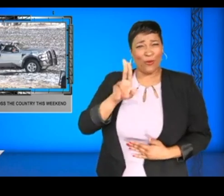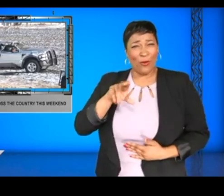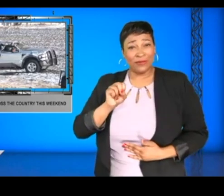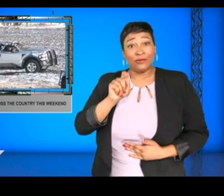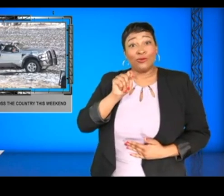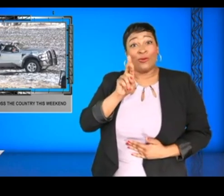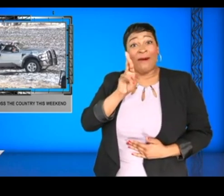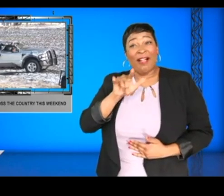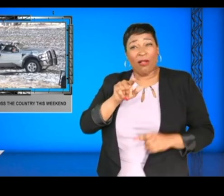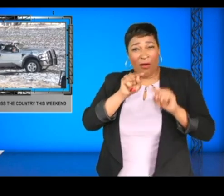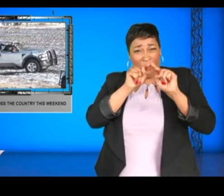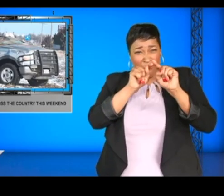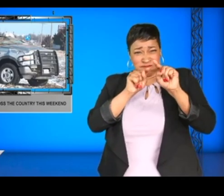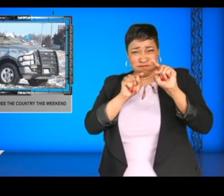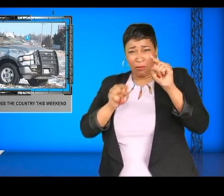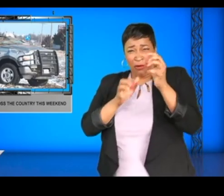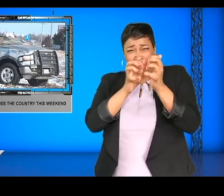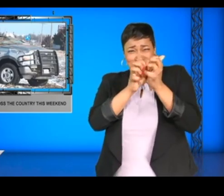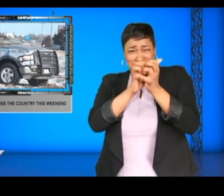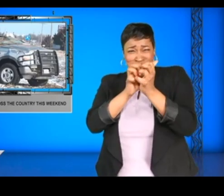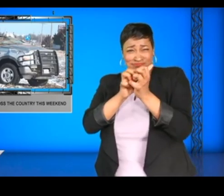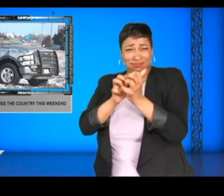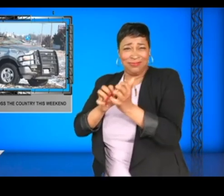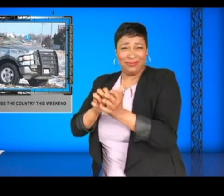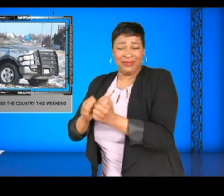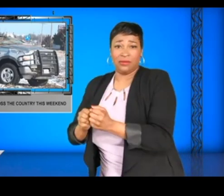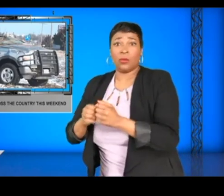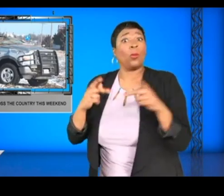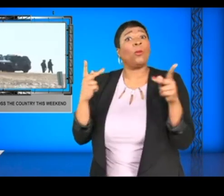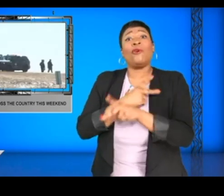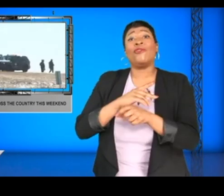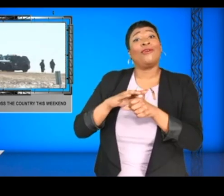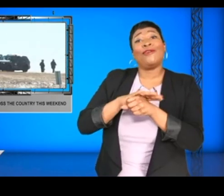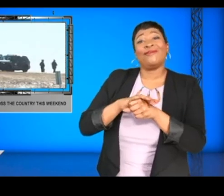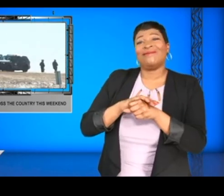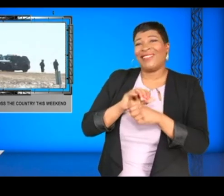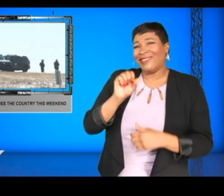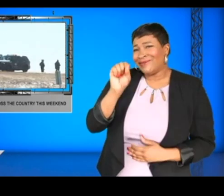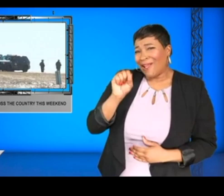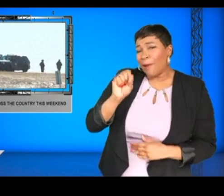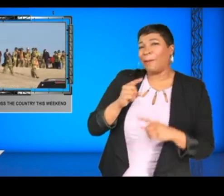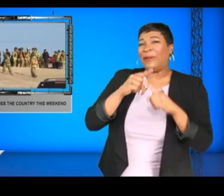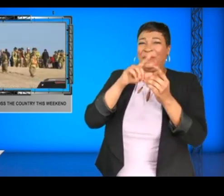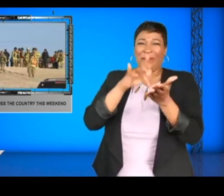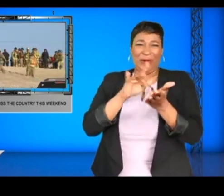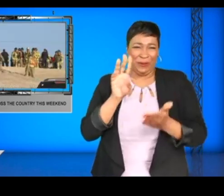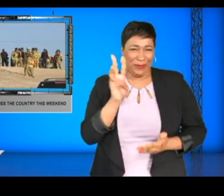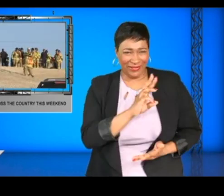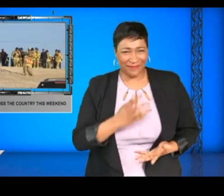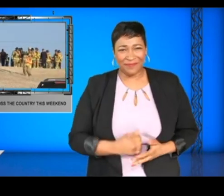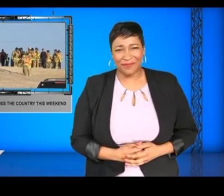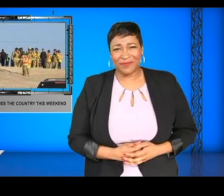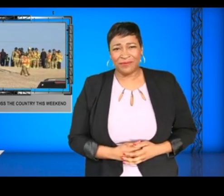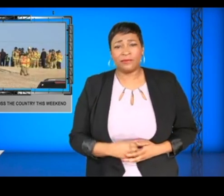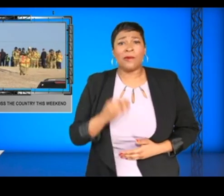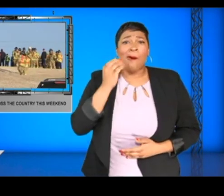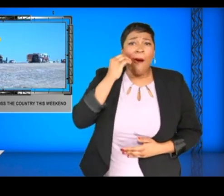the US this weekend, leaving behind a trail of destruction, especially in the South and Midwest regions.